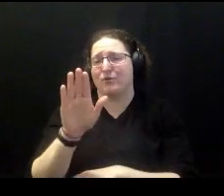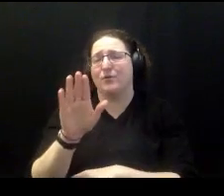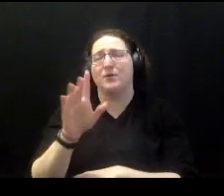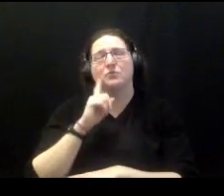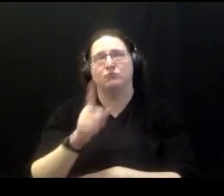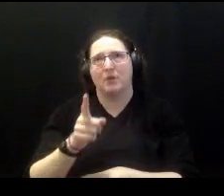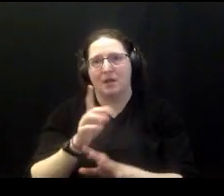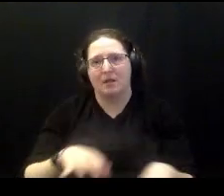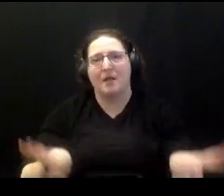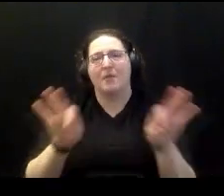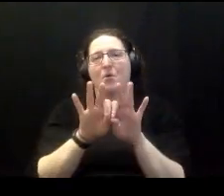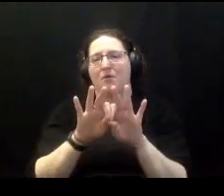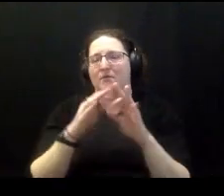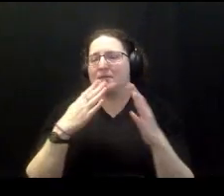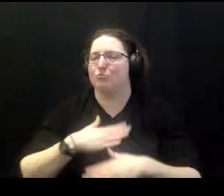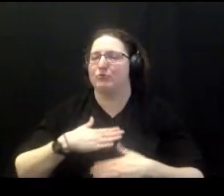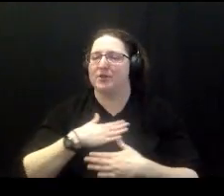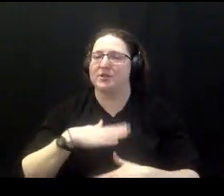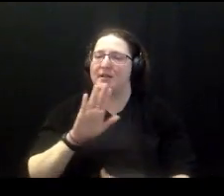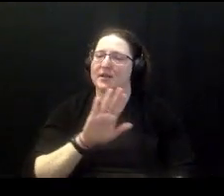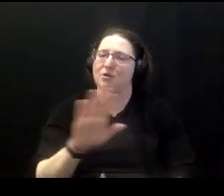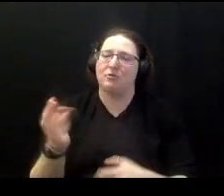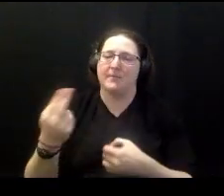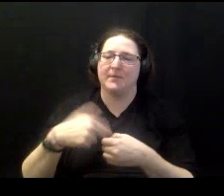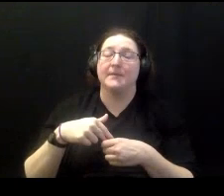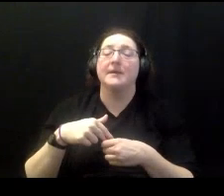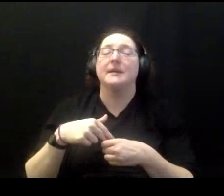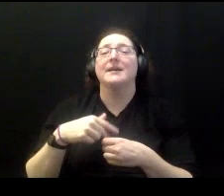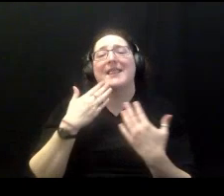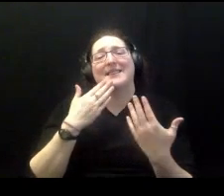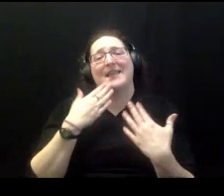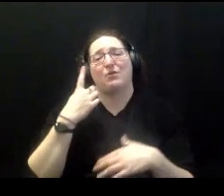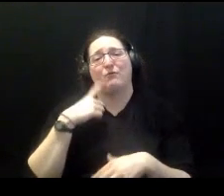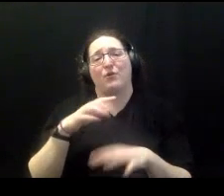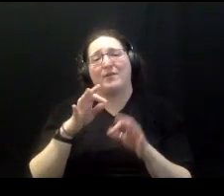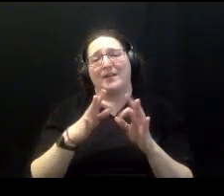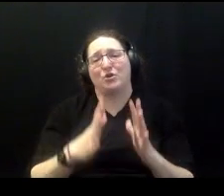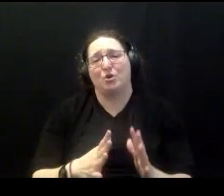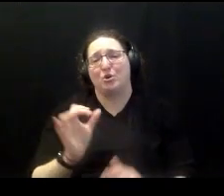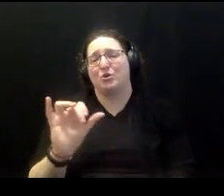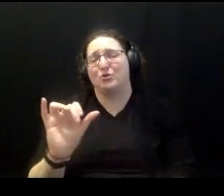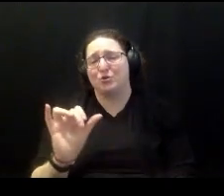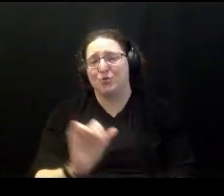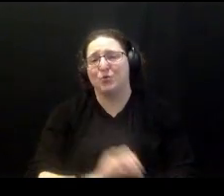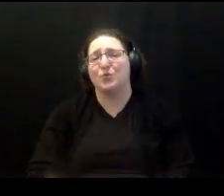and we very much appreciate it. Many thanks to our interpreters who supported us on our call